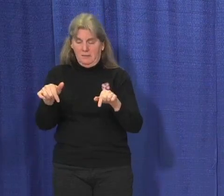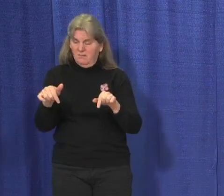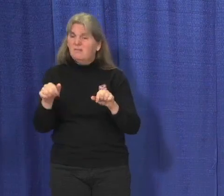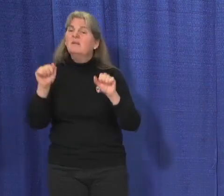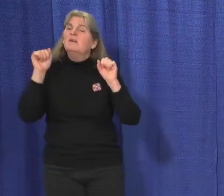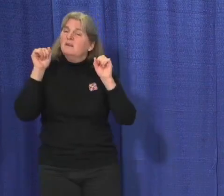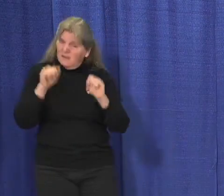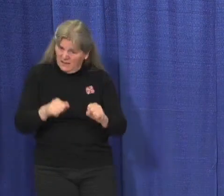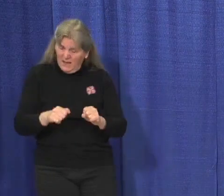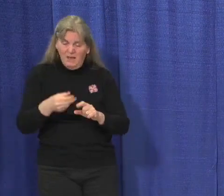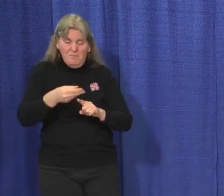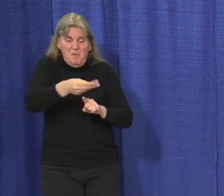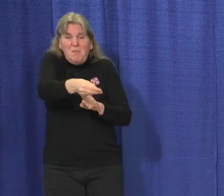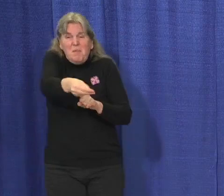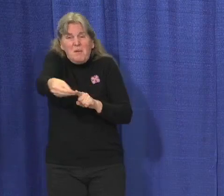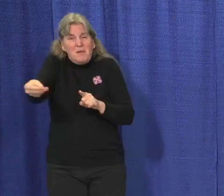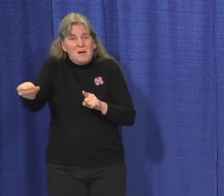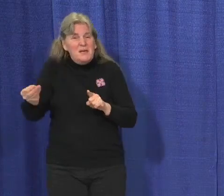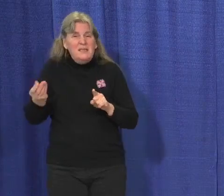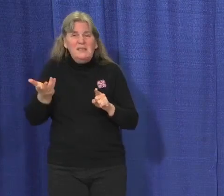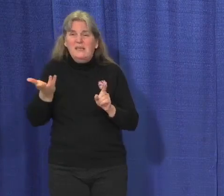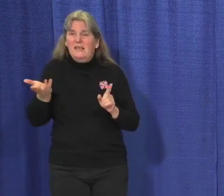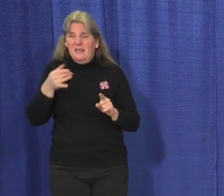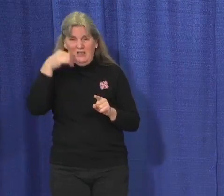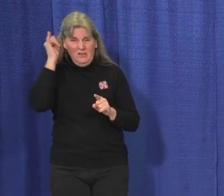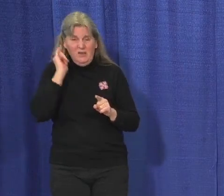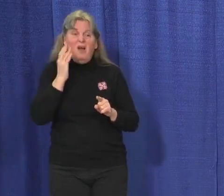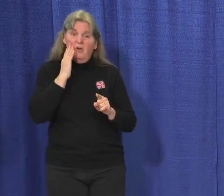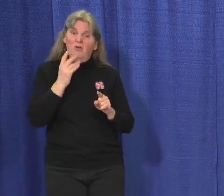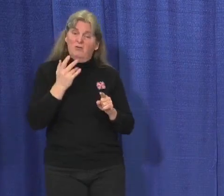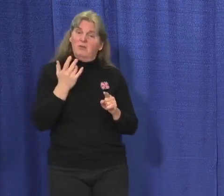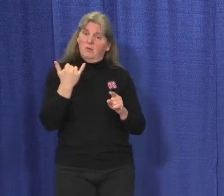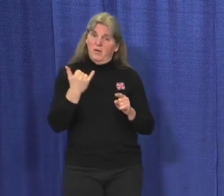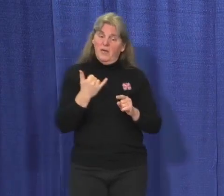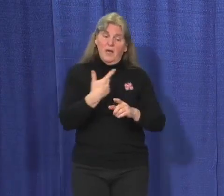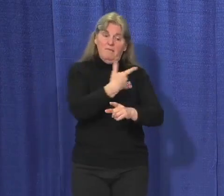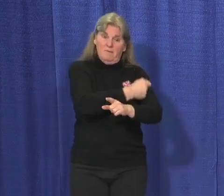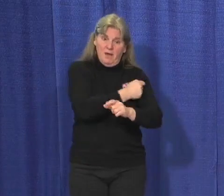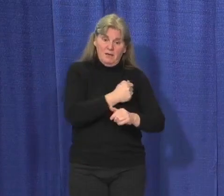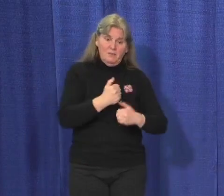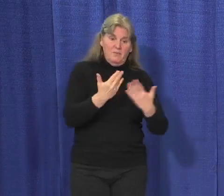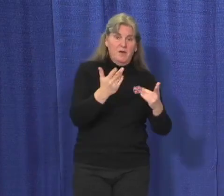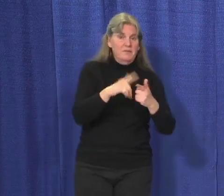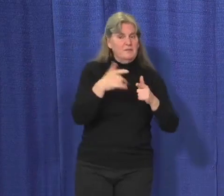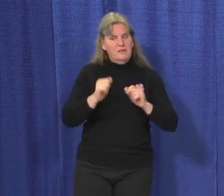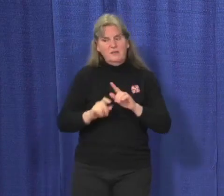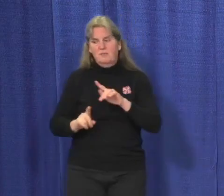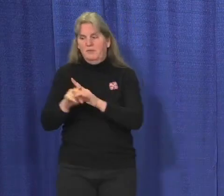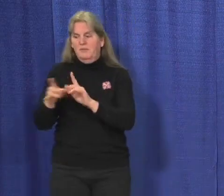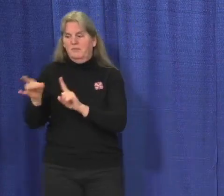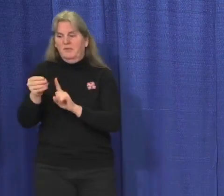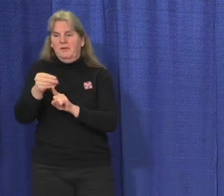rapidly spreading COVID infection which could lead to large transmission.